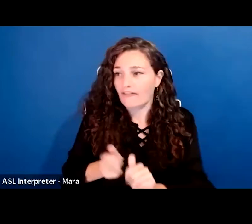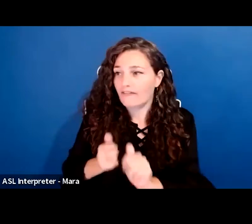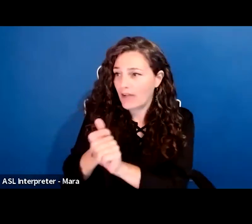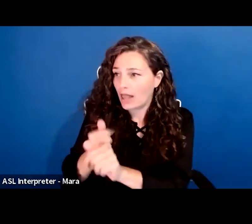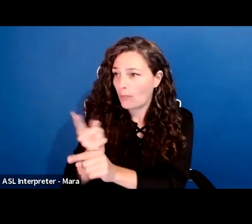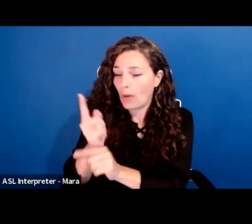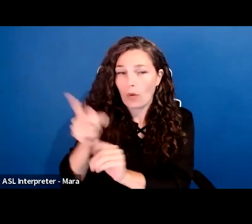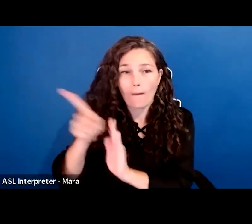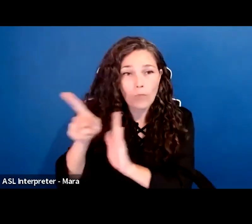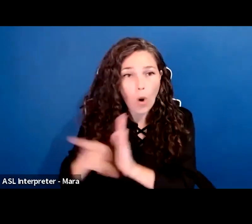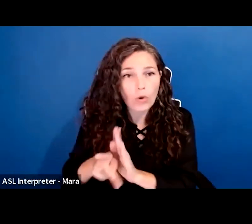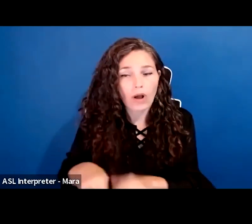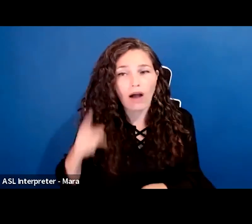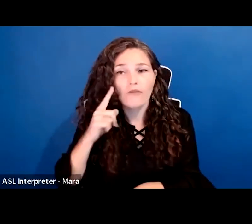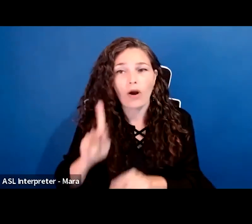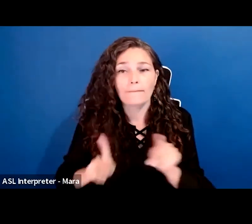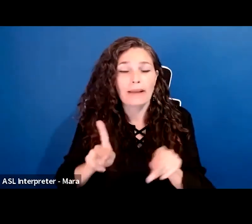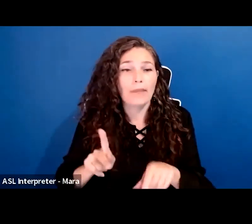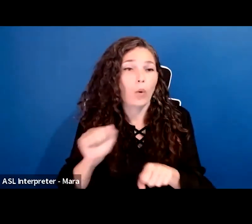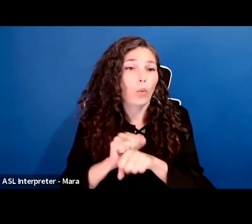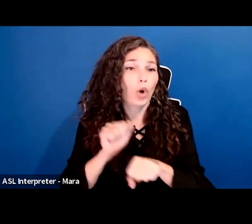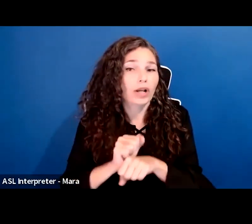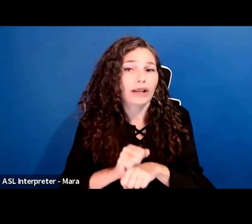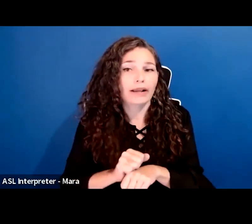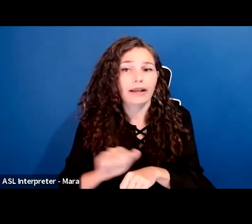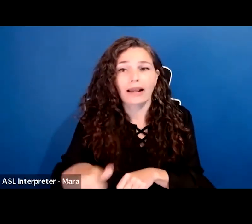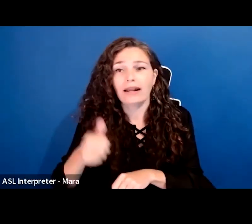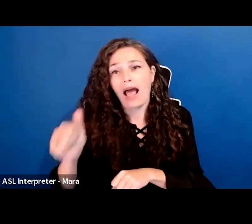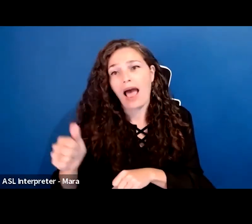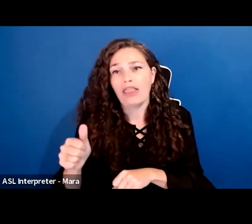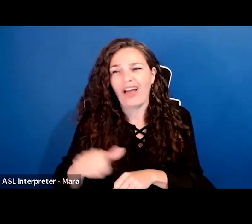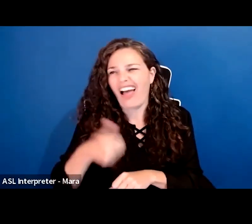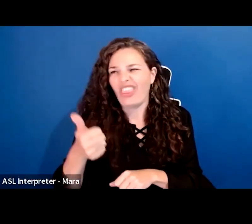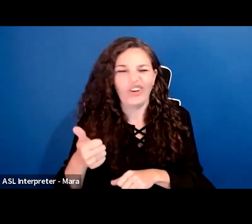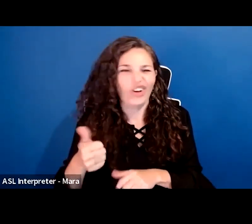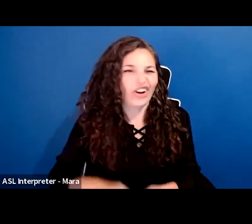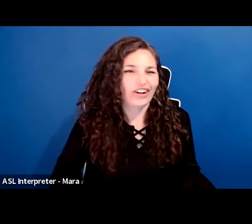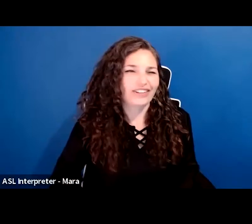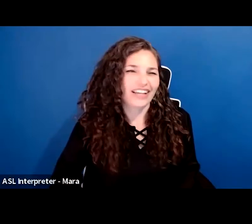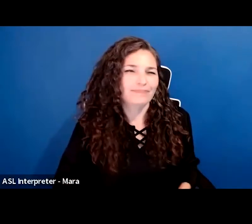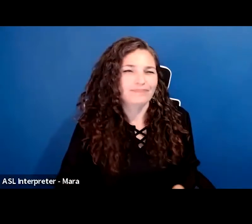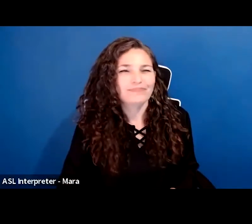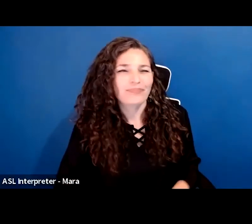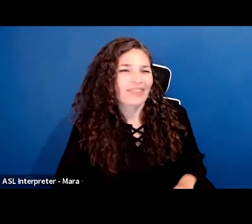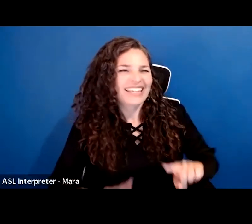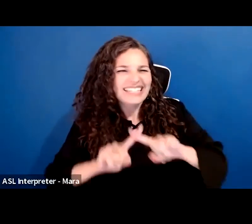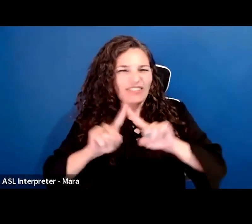for people working in out of season wardrobe to confirming large crowds of members